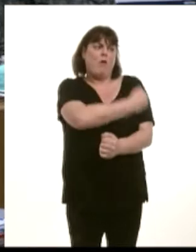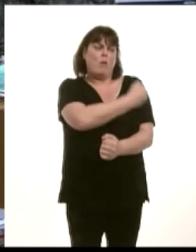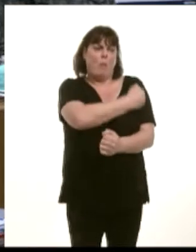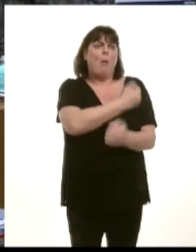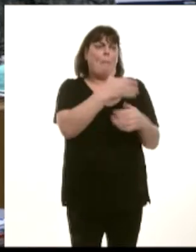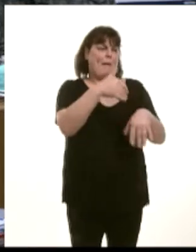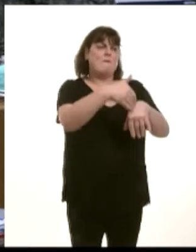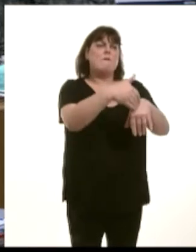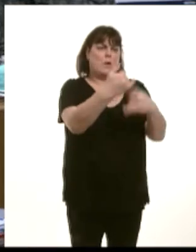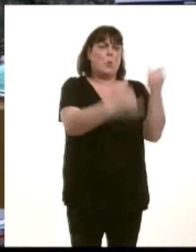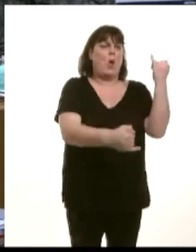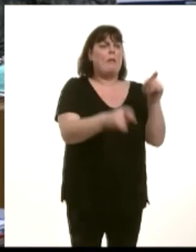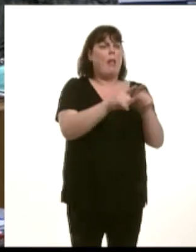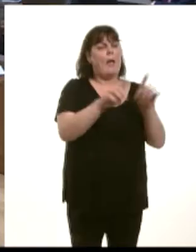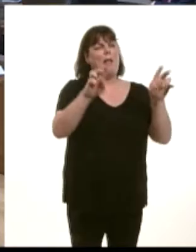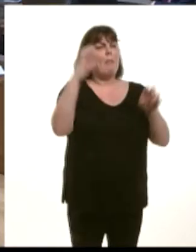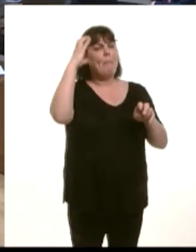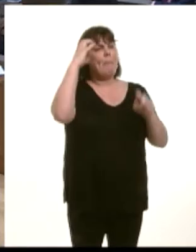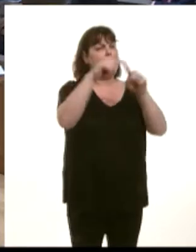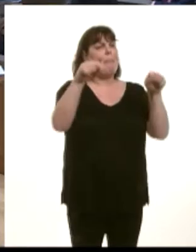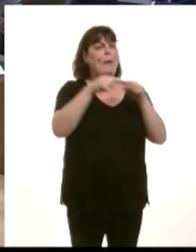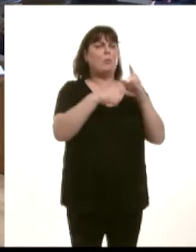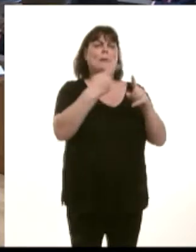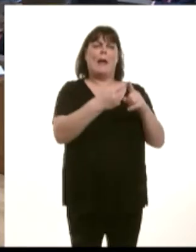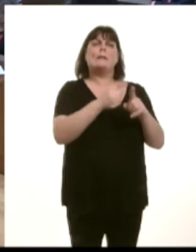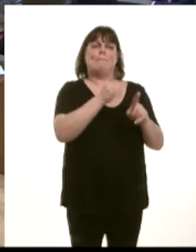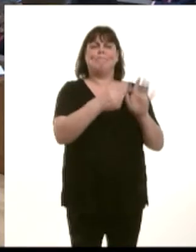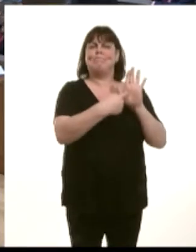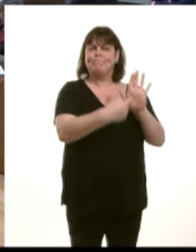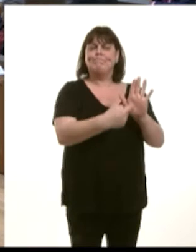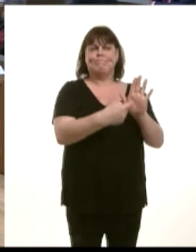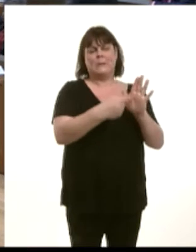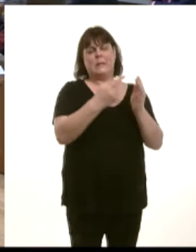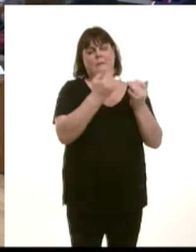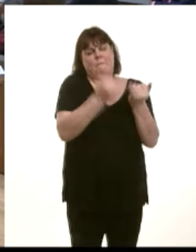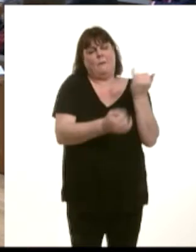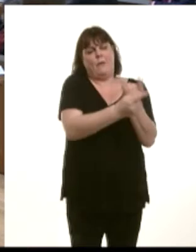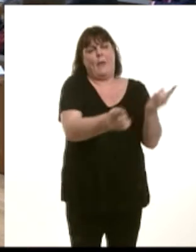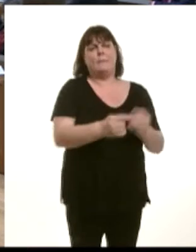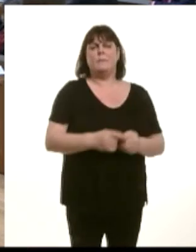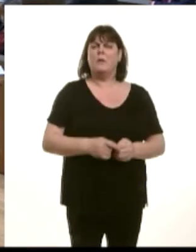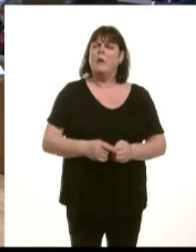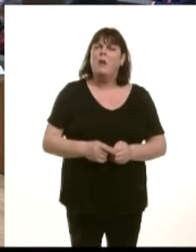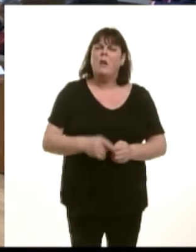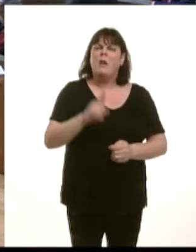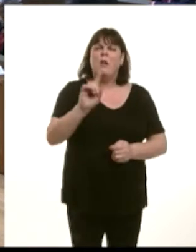The bedroom tax, of course, has been an example of that. Leanne Wood: First Minister, it’s inexplicable that you won’t miss a single opportunity